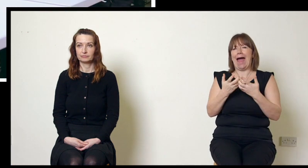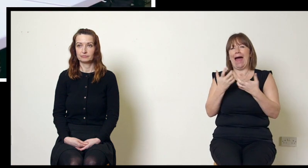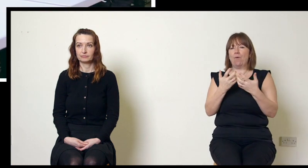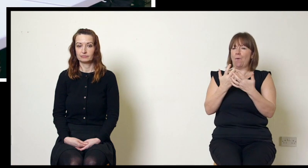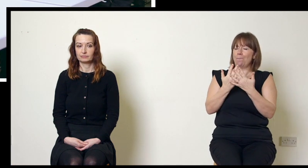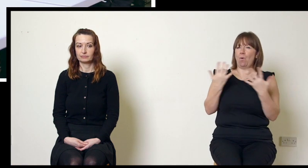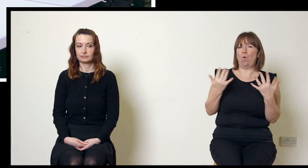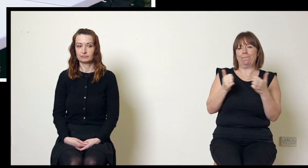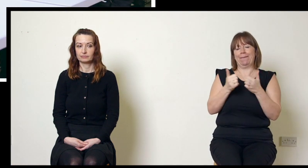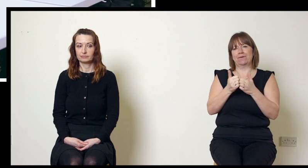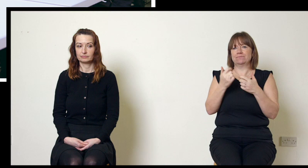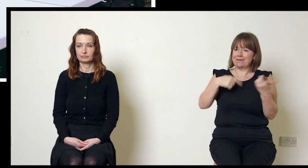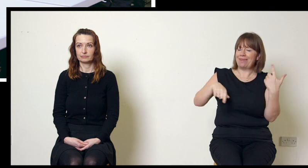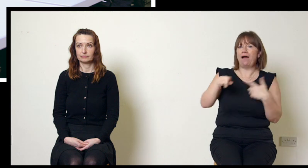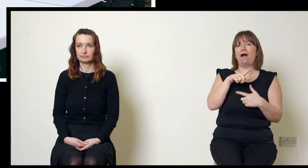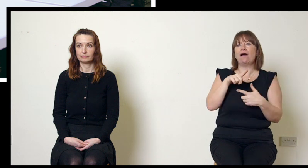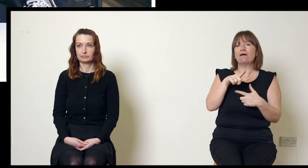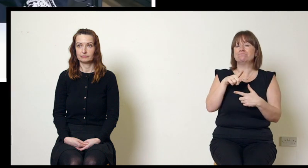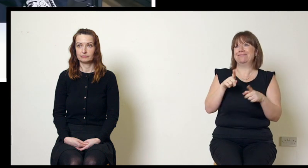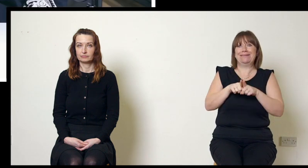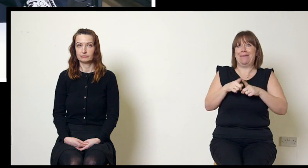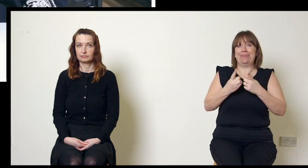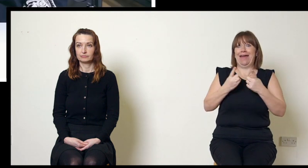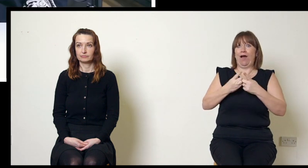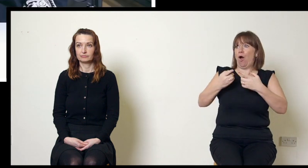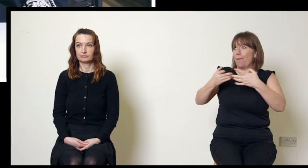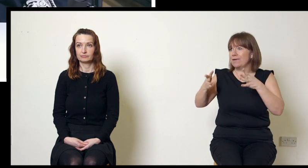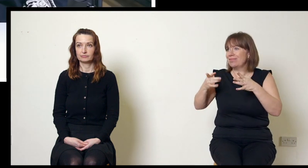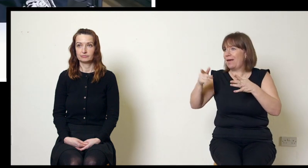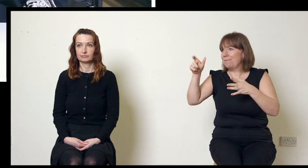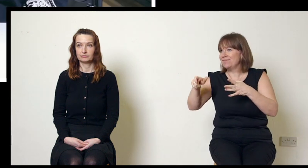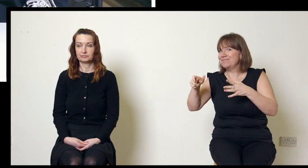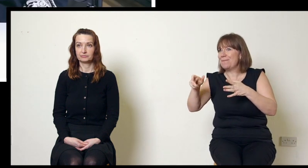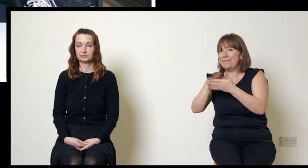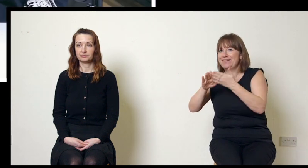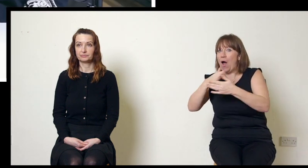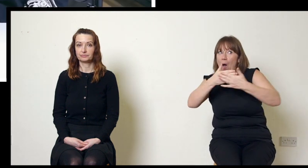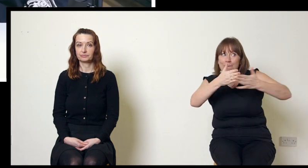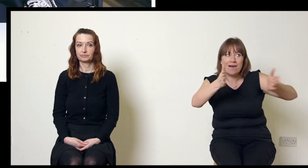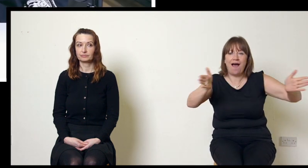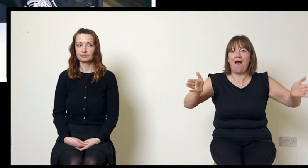and things like that and again, it's the same thing, it opens it up for somebody, It opens it up for the whole board. They start to see it in a different way.